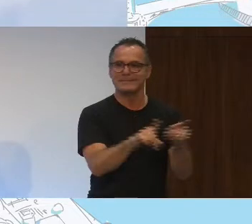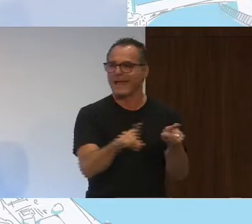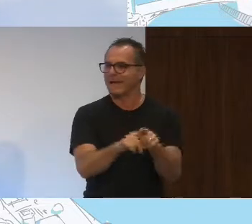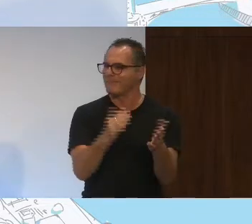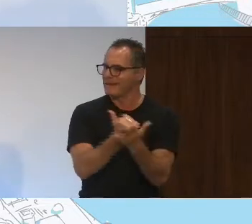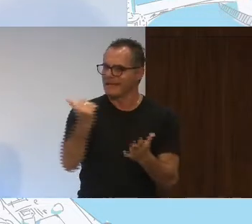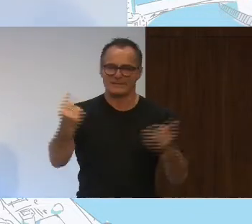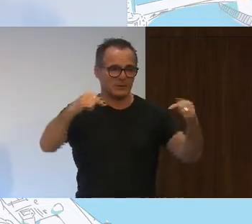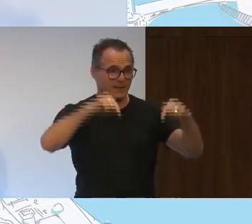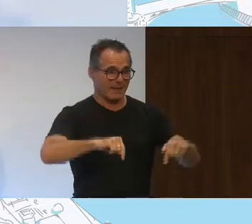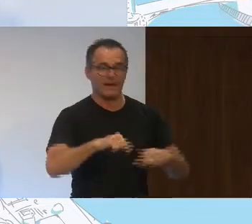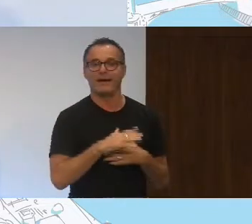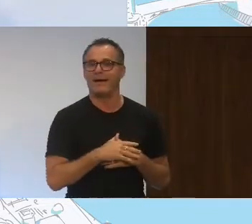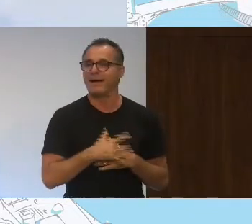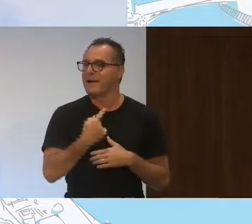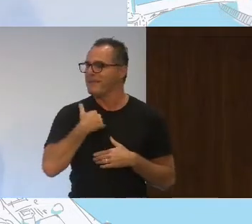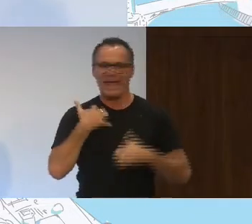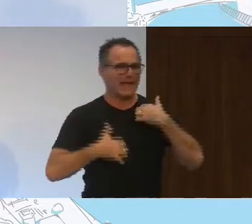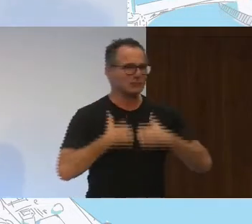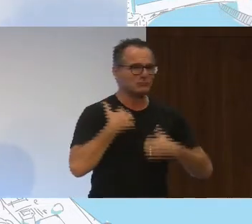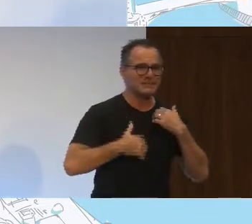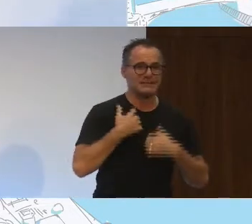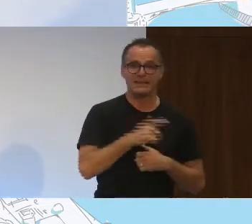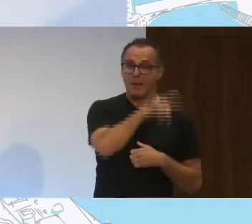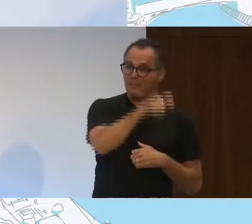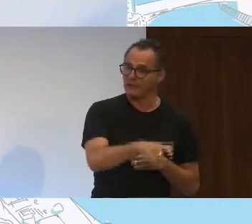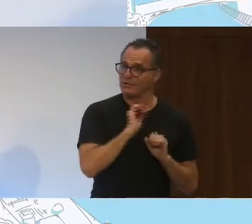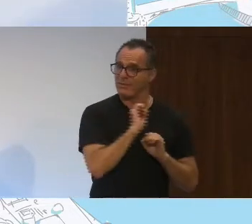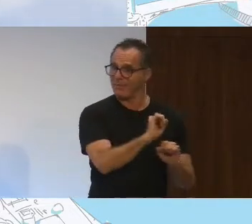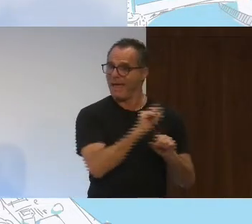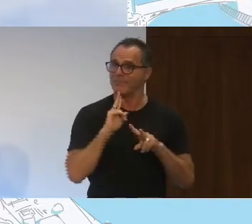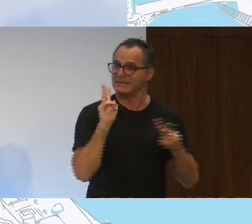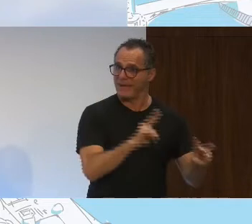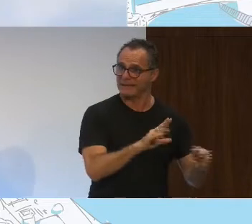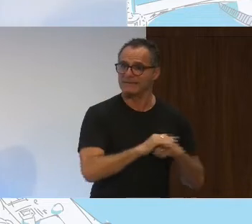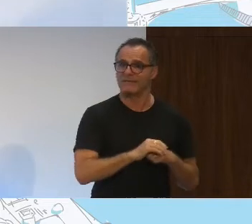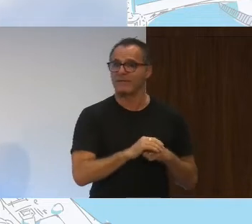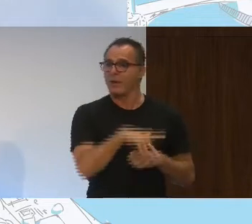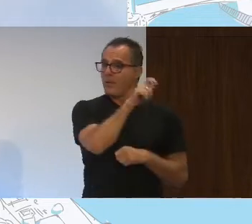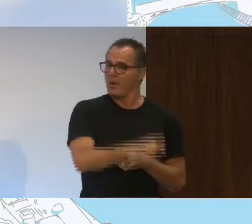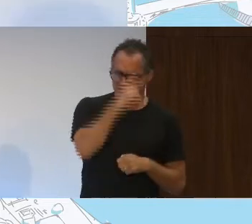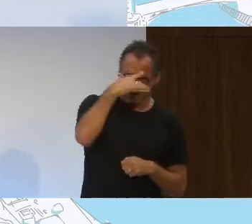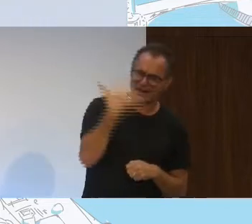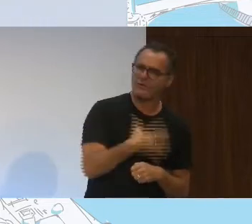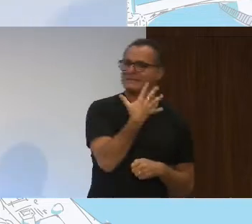and really interesting, as always, to get a patient perspective or a person with migraines perspective on the questions they want answering.